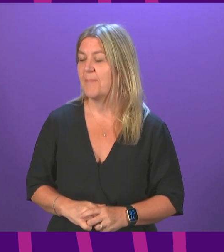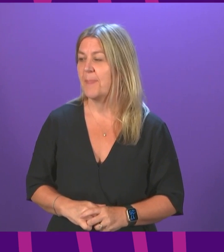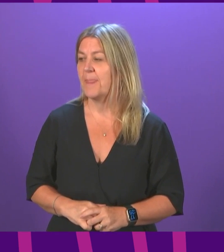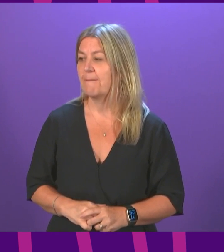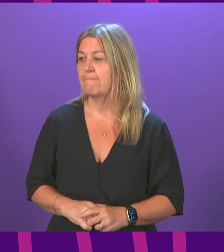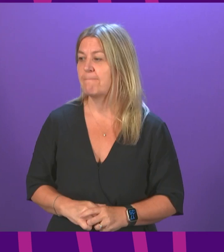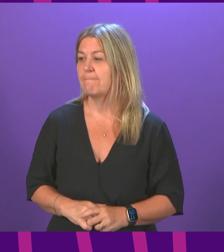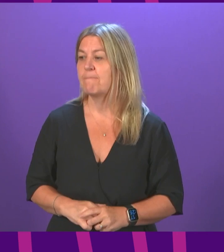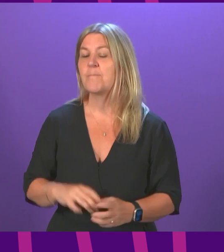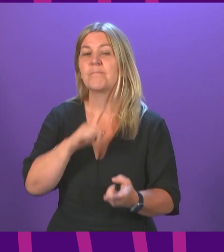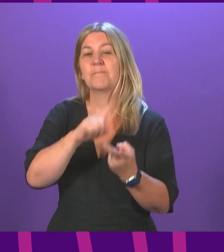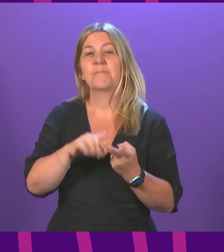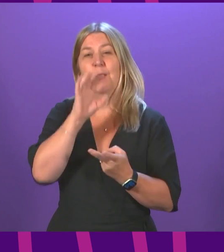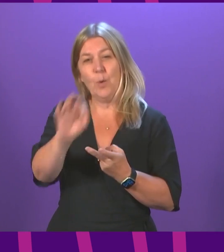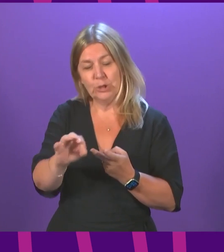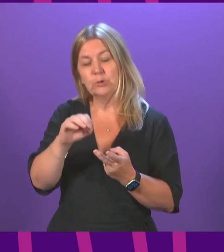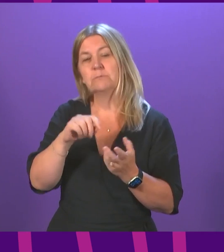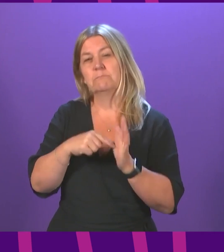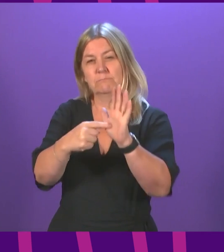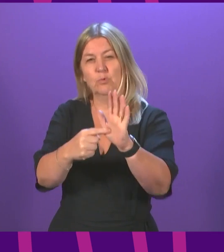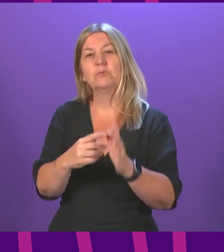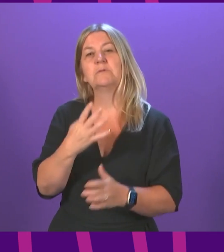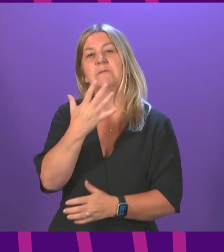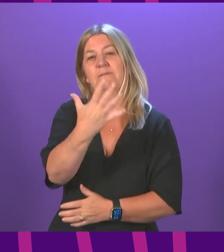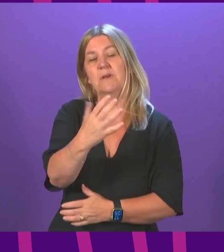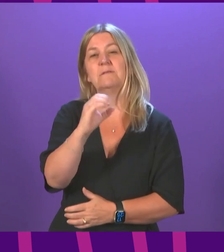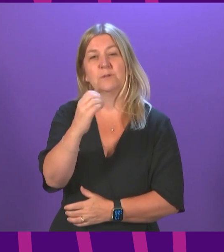The second question is, that motion S6M-00505, in the name of Maggie